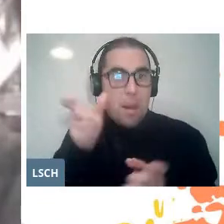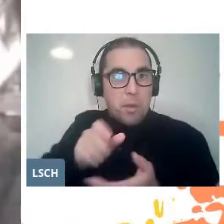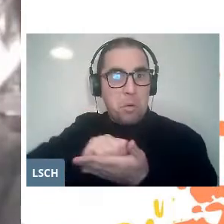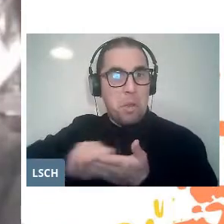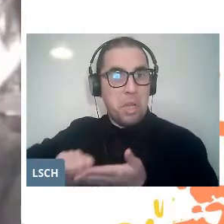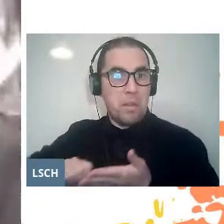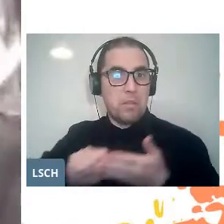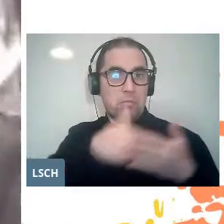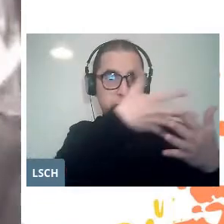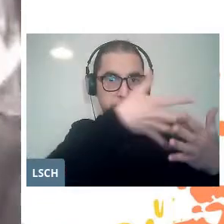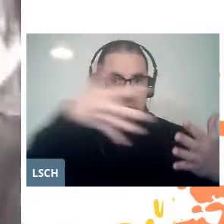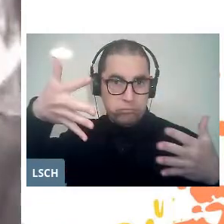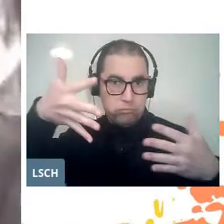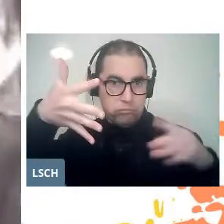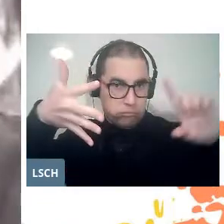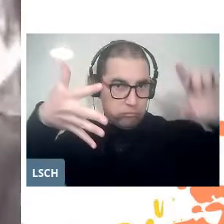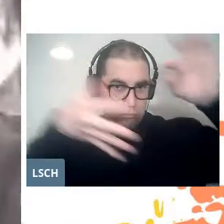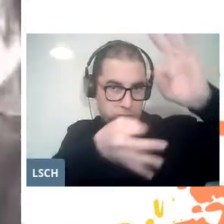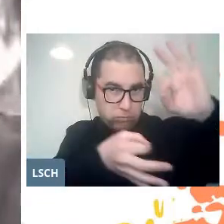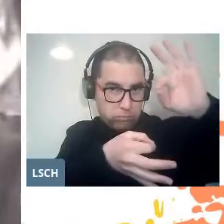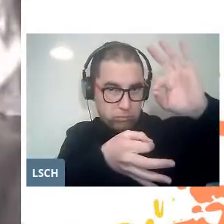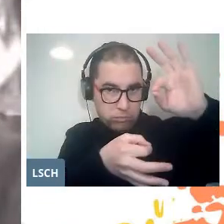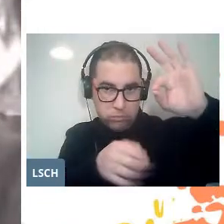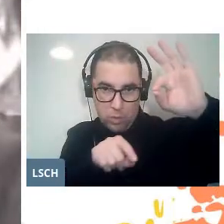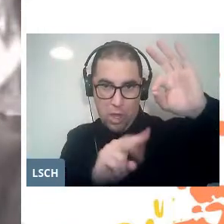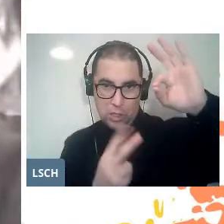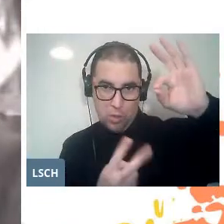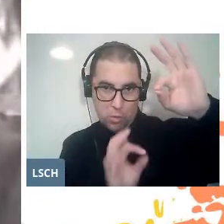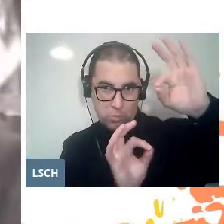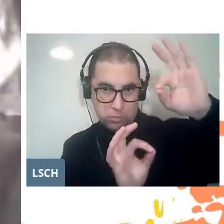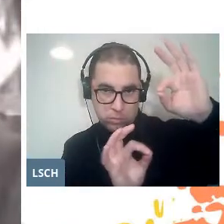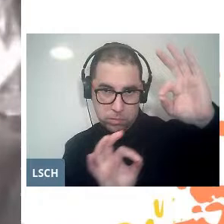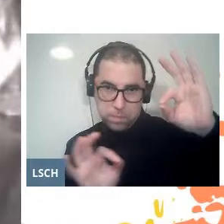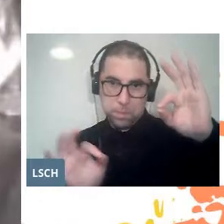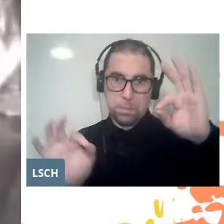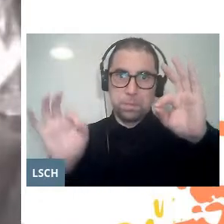The composer is going to take this second violin, he's going to modify it in the score,